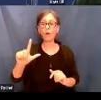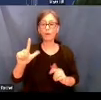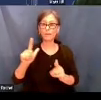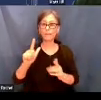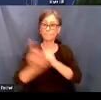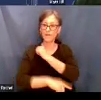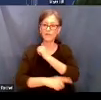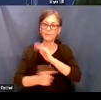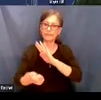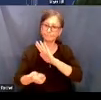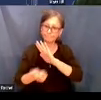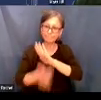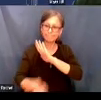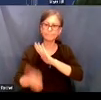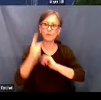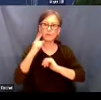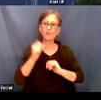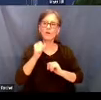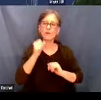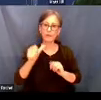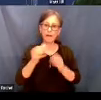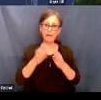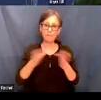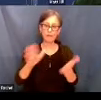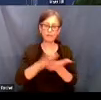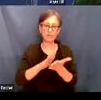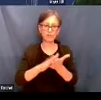non-public schools as shown here in bullet C.